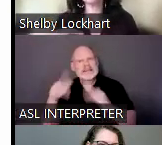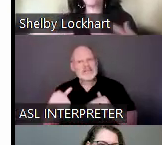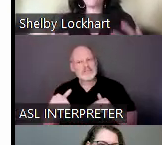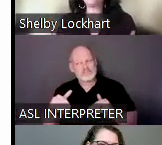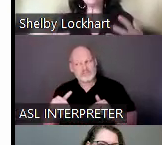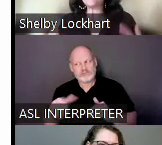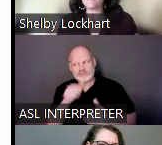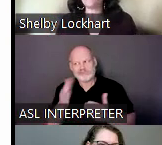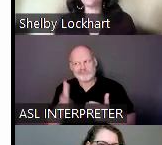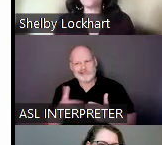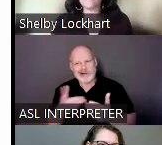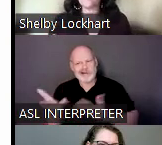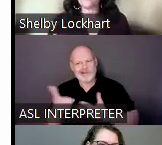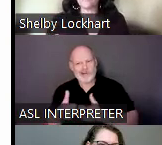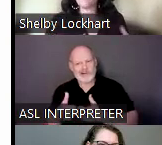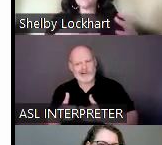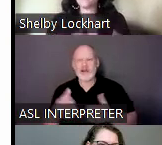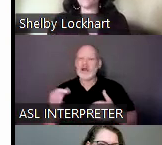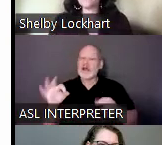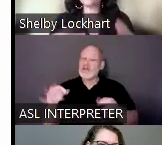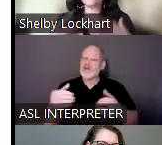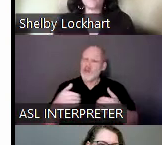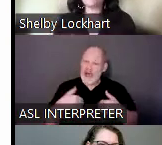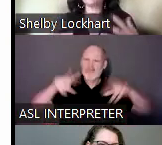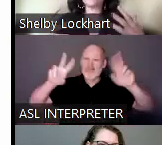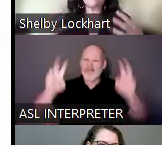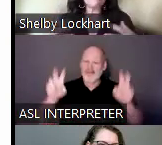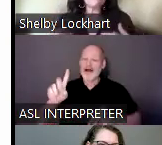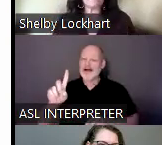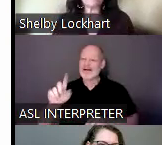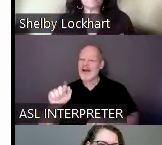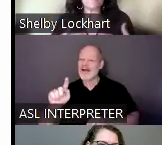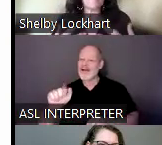so having a network of data champions in your region, your District, things like that is a